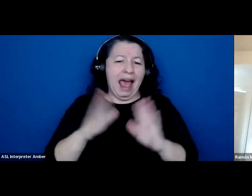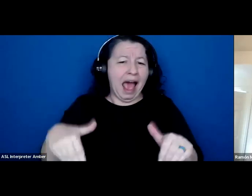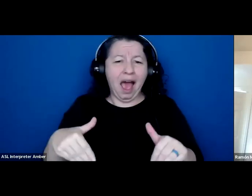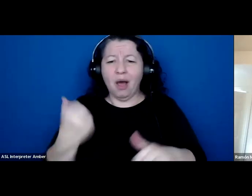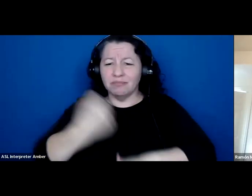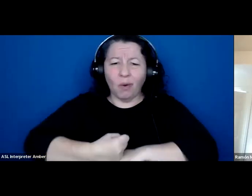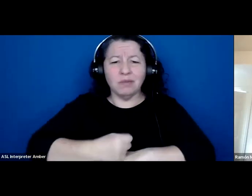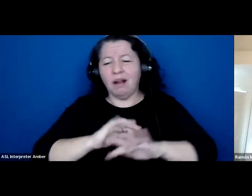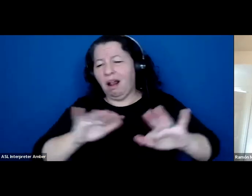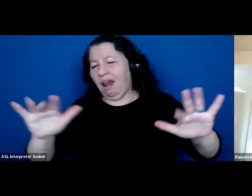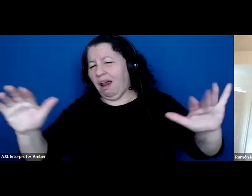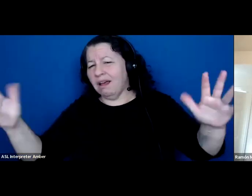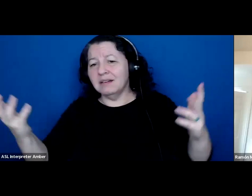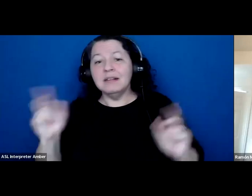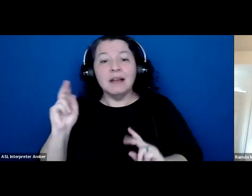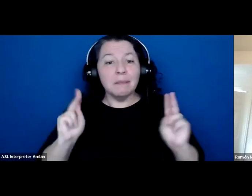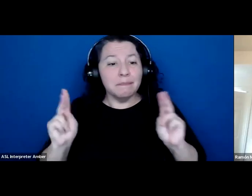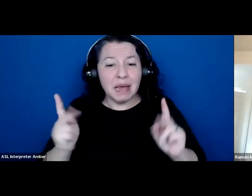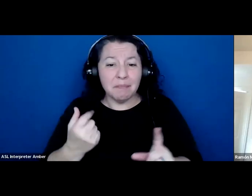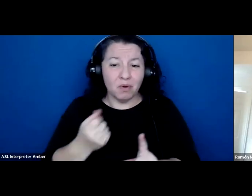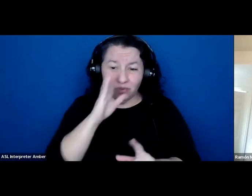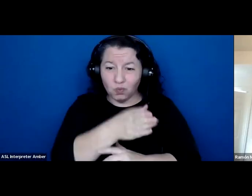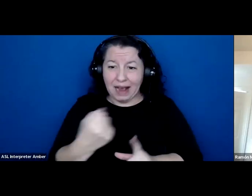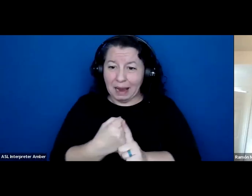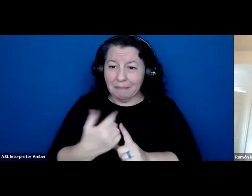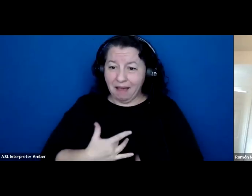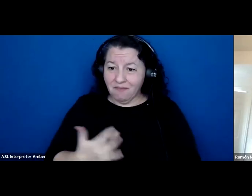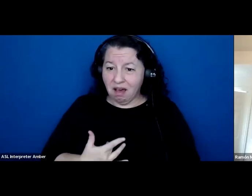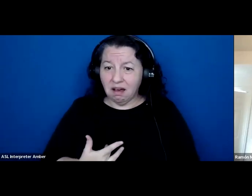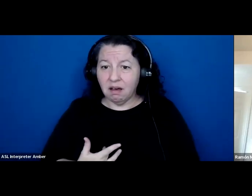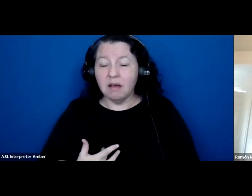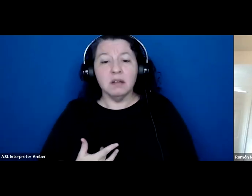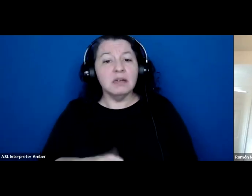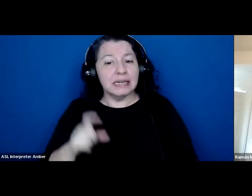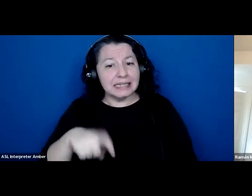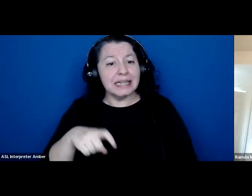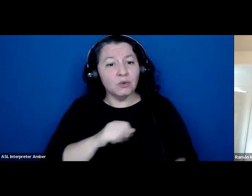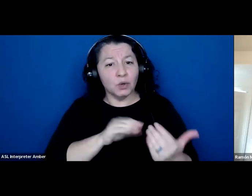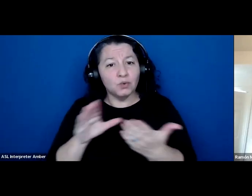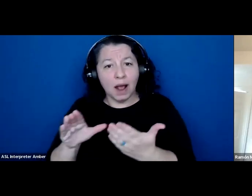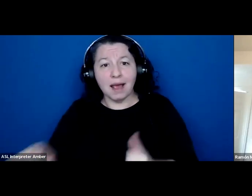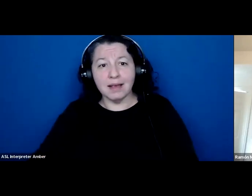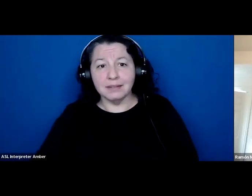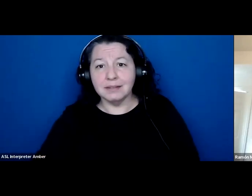You know, people's impacts, direct impacts were needing to be addressed. And while